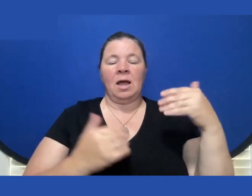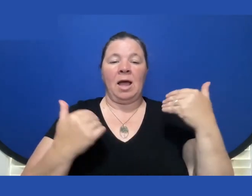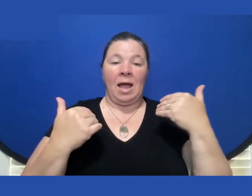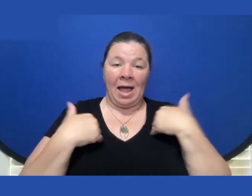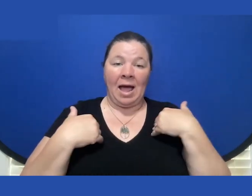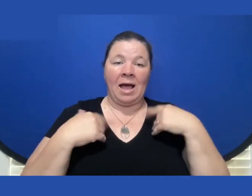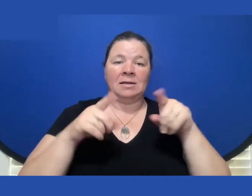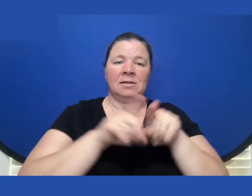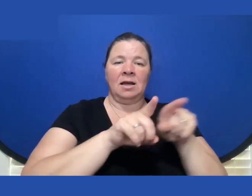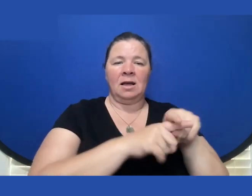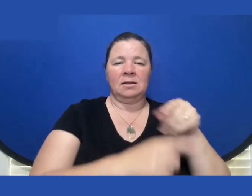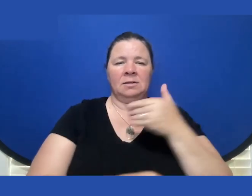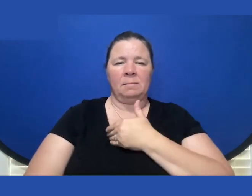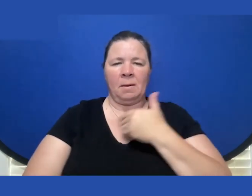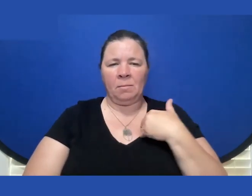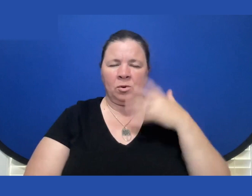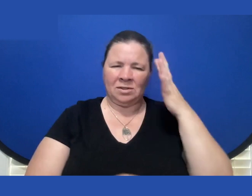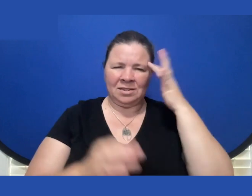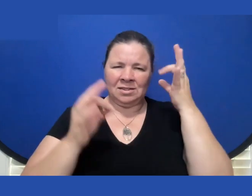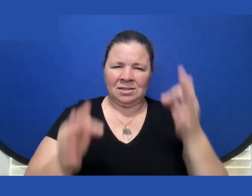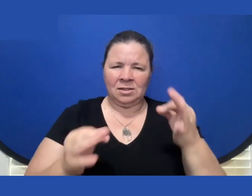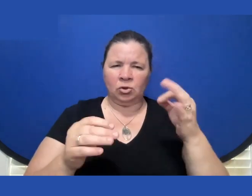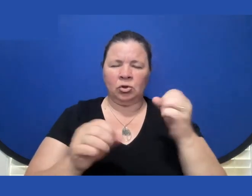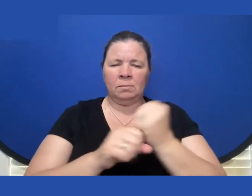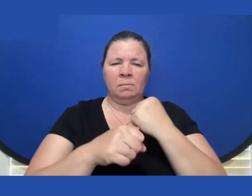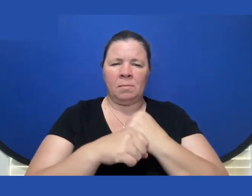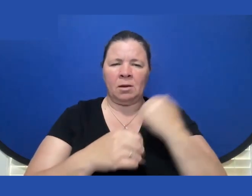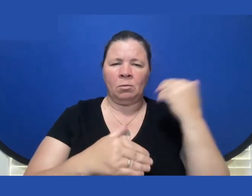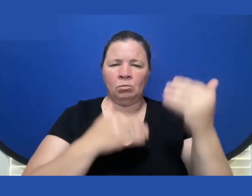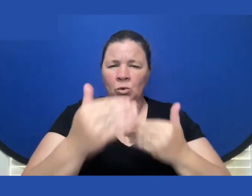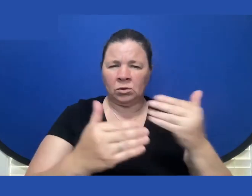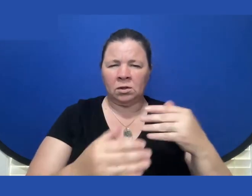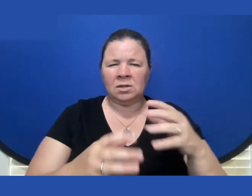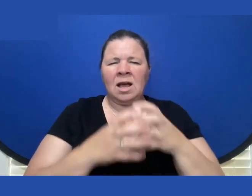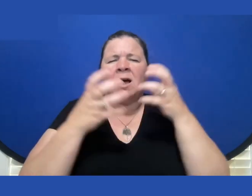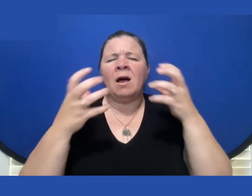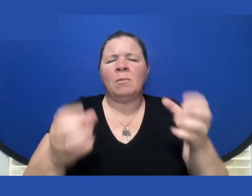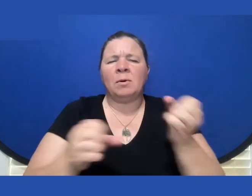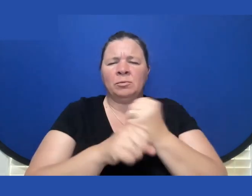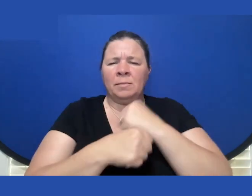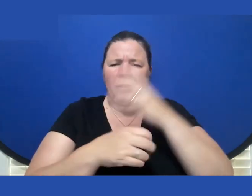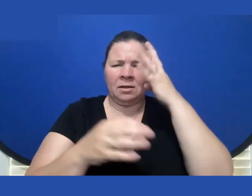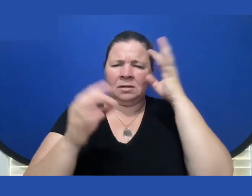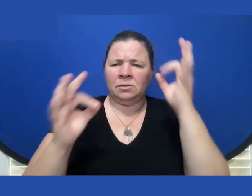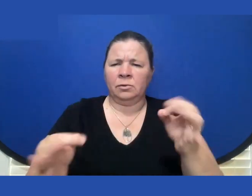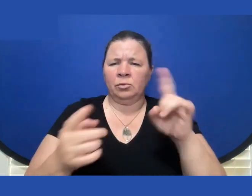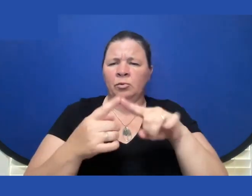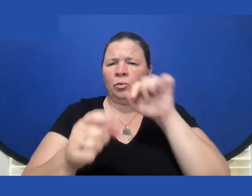And I talk to them about the decision-making process and how much making the decision to work with a Veteran